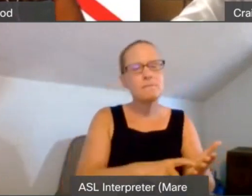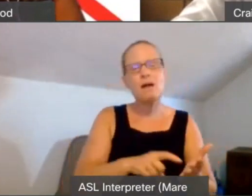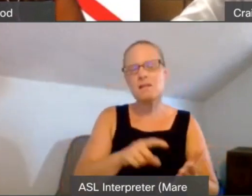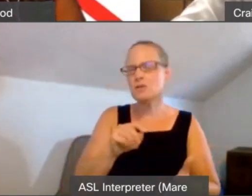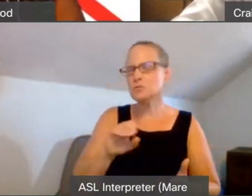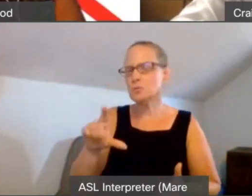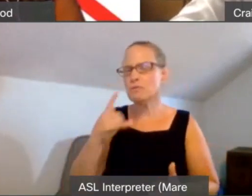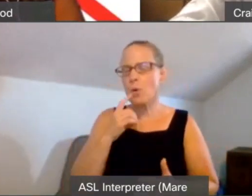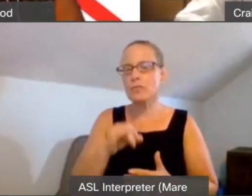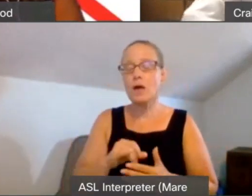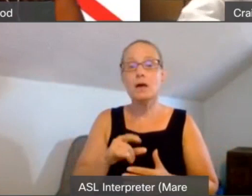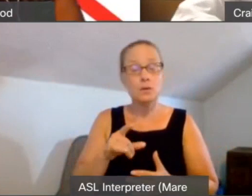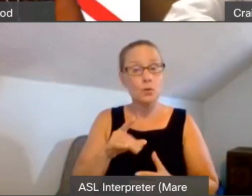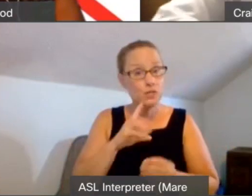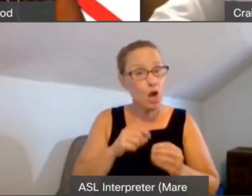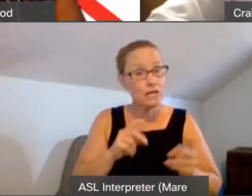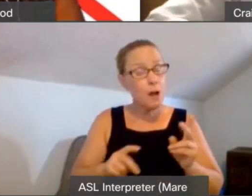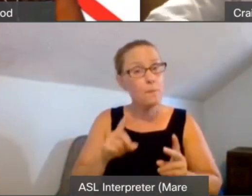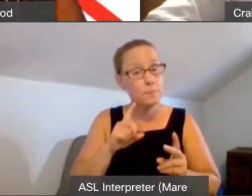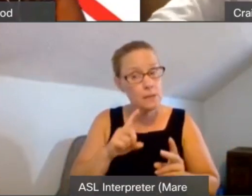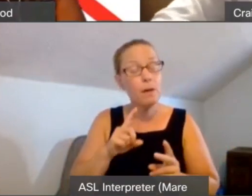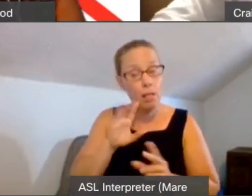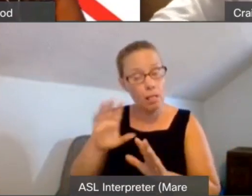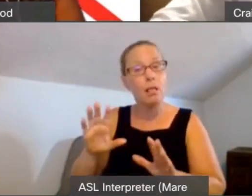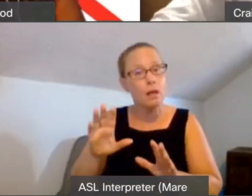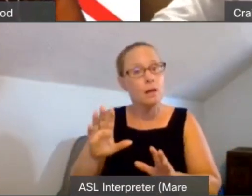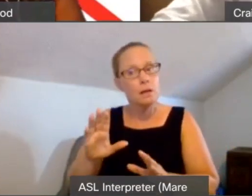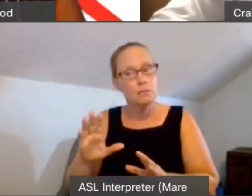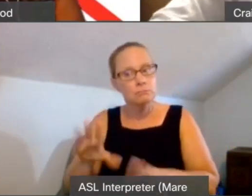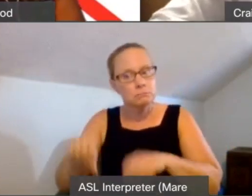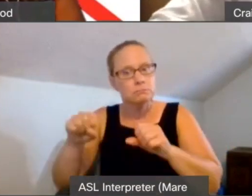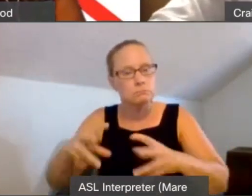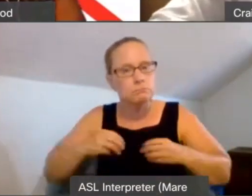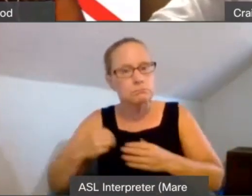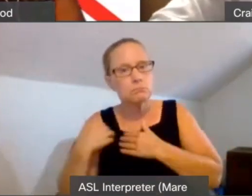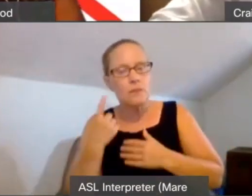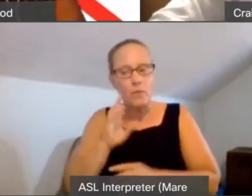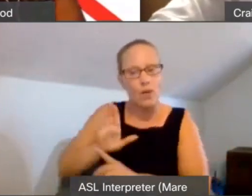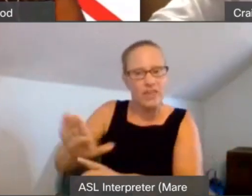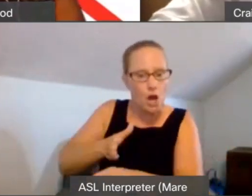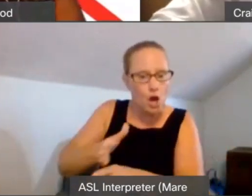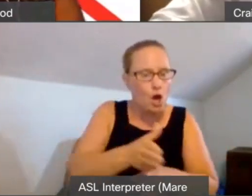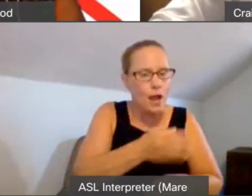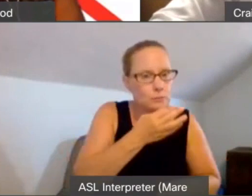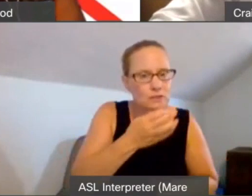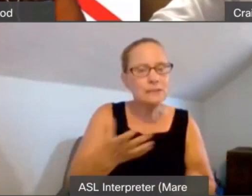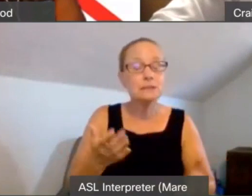of medical providers and court officials, a court official doing a substance use screening is not in their lane.